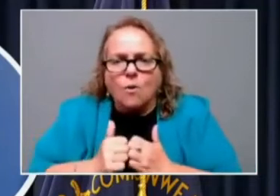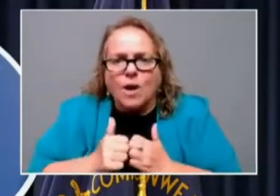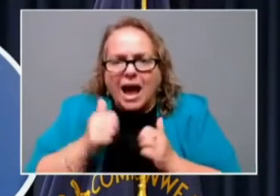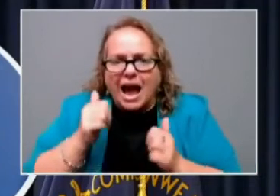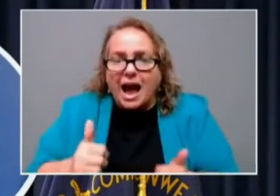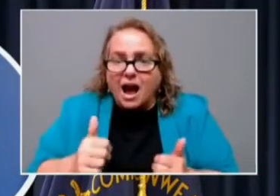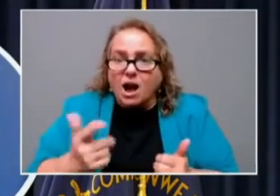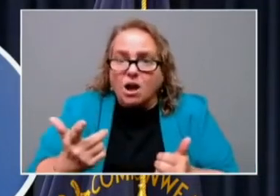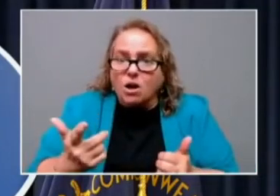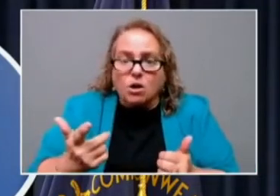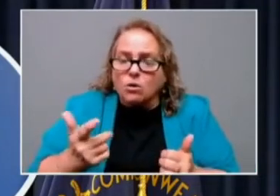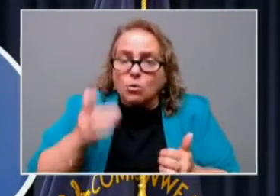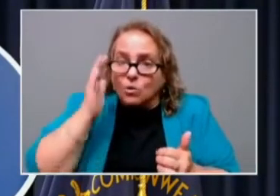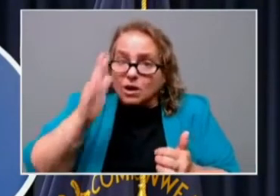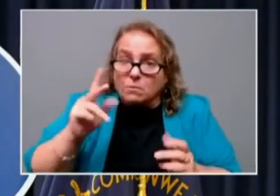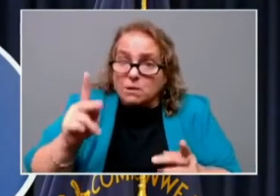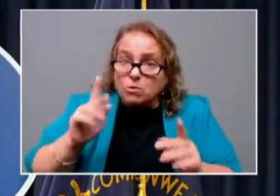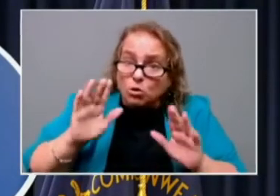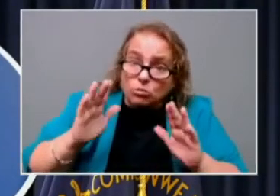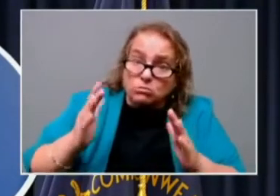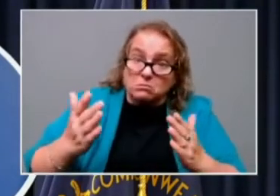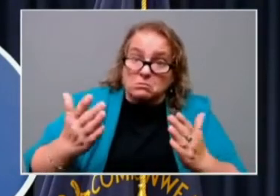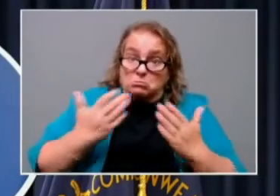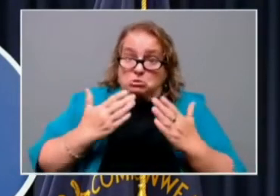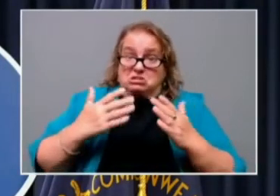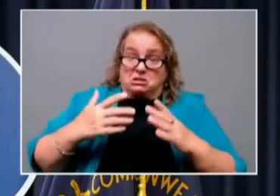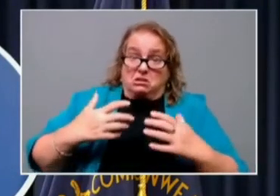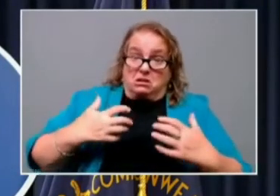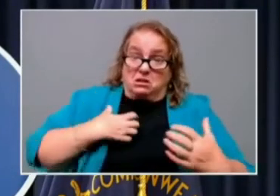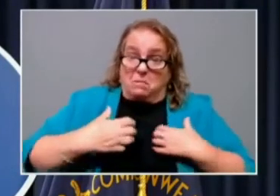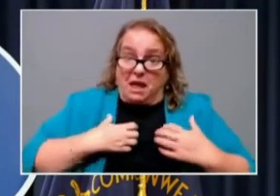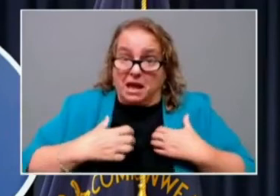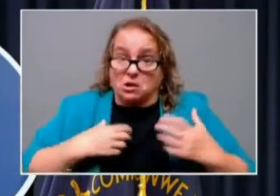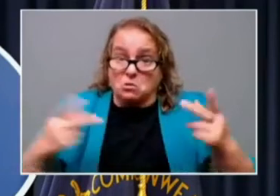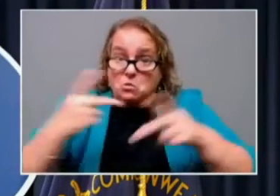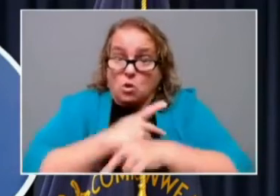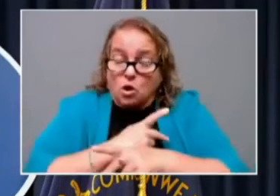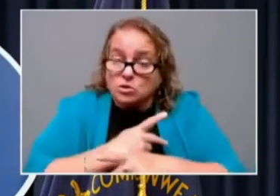not? That's a fair discussion. But the whole red or blue thing. If we continue